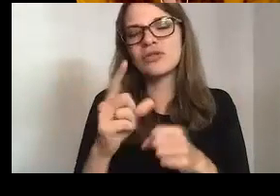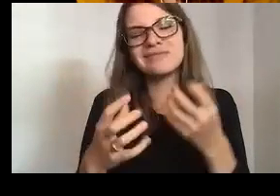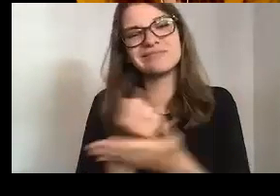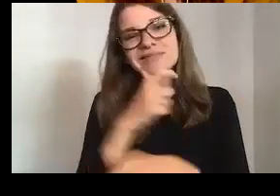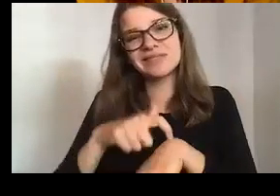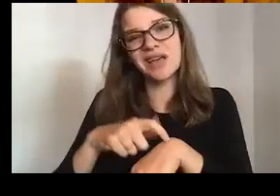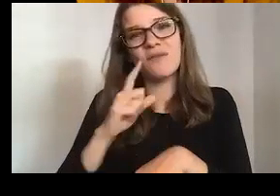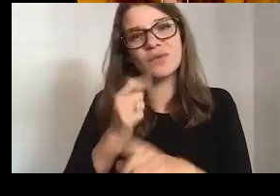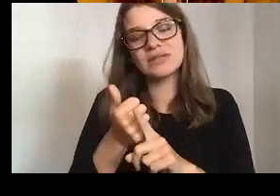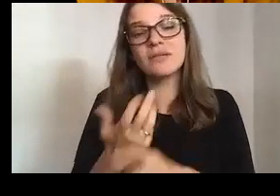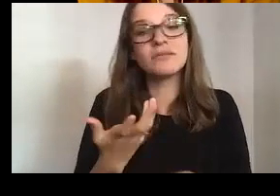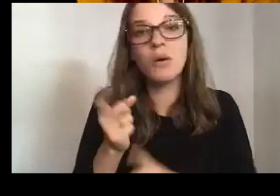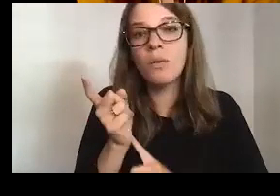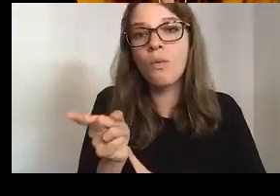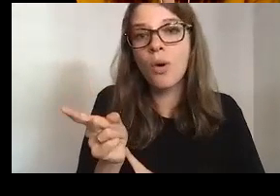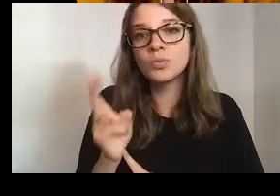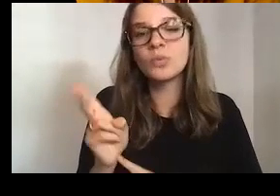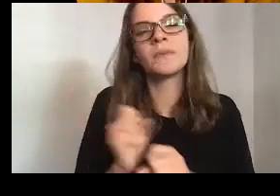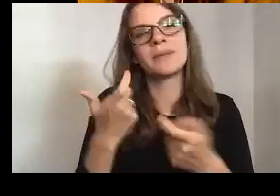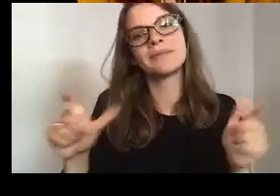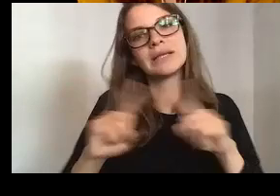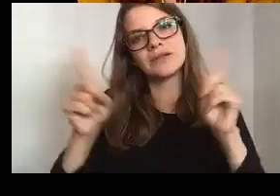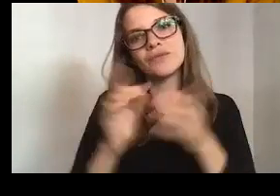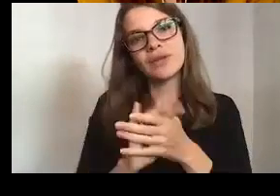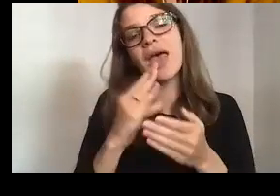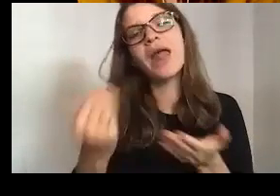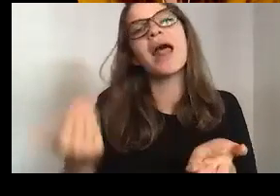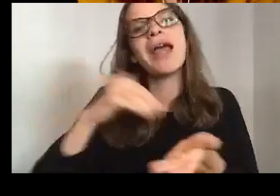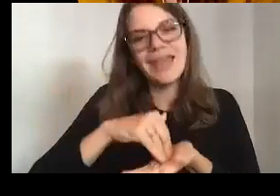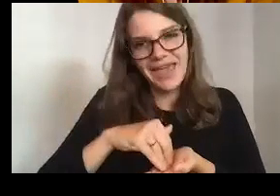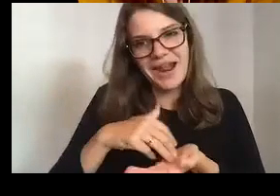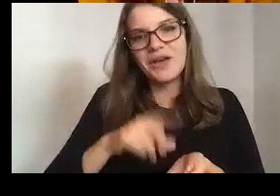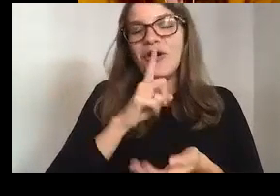two minutes can make a difference and again I'm sure this is something that everyone has heard